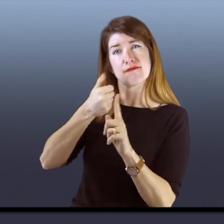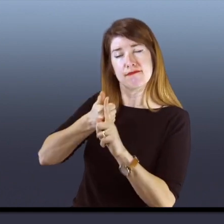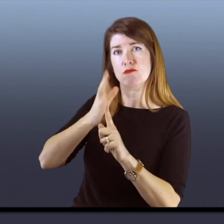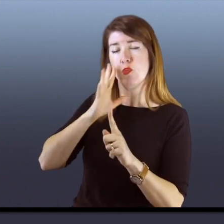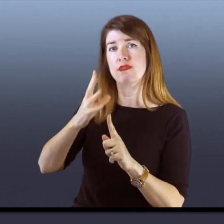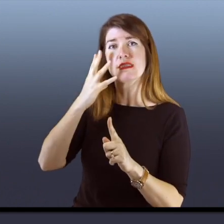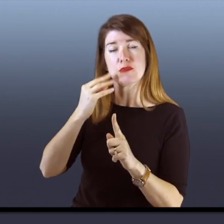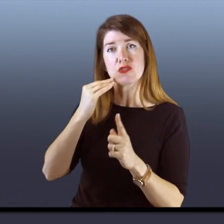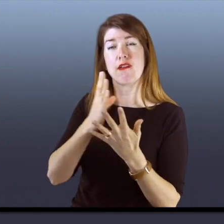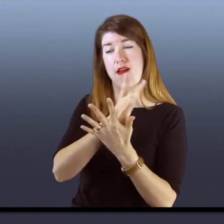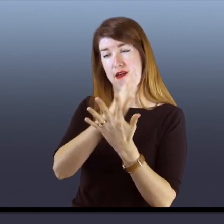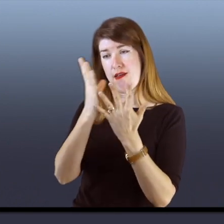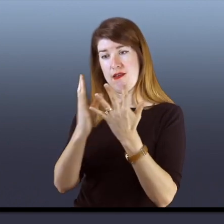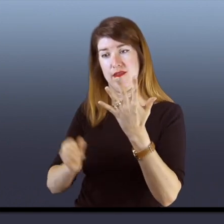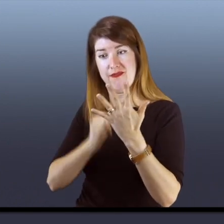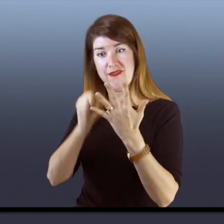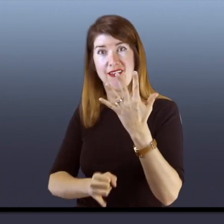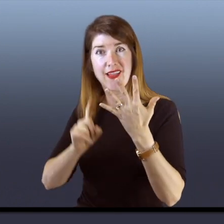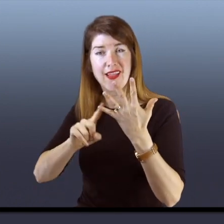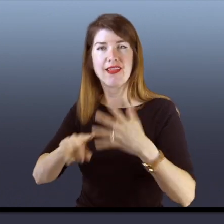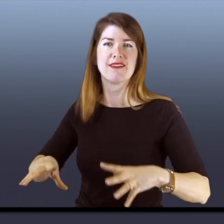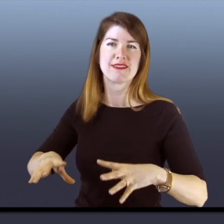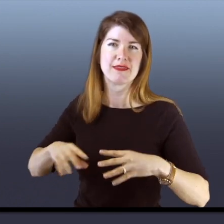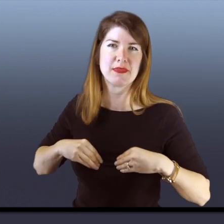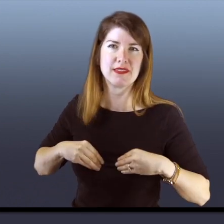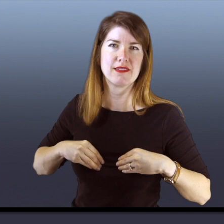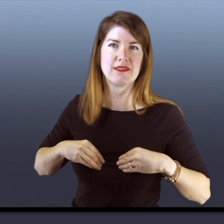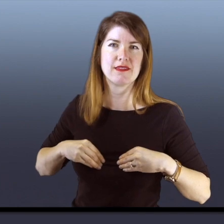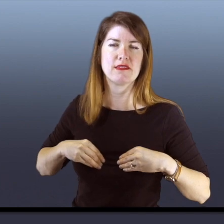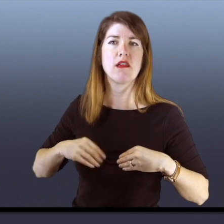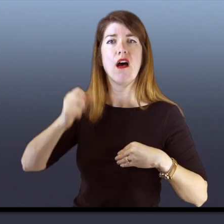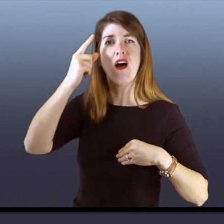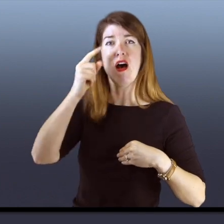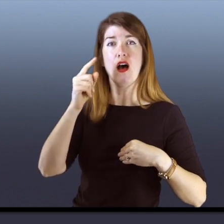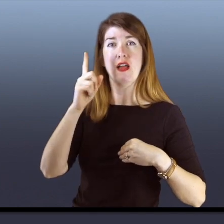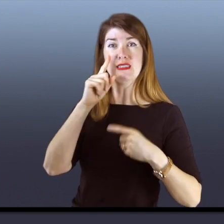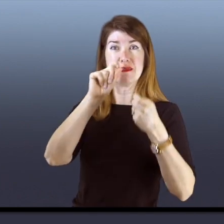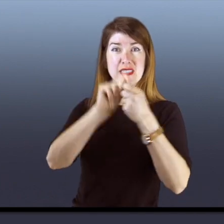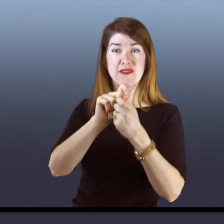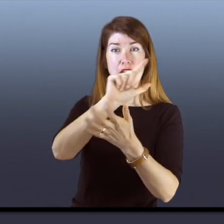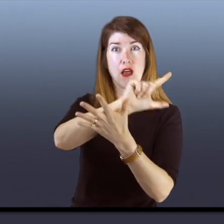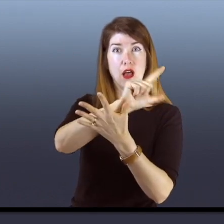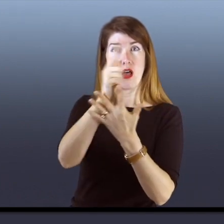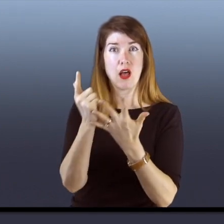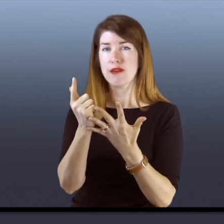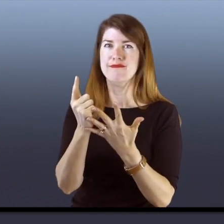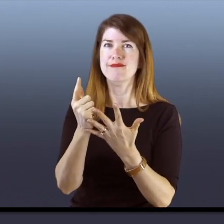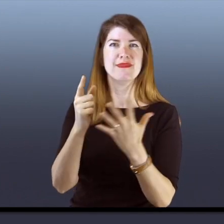There's no order of those five stages of grief. Sometimes they happen in order sometimes they happen multiple times.